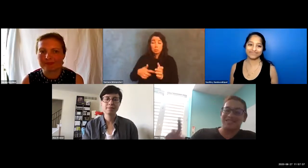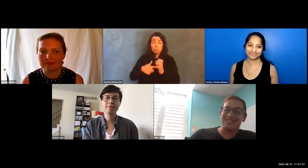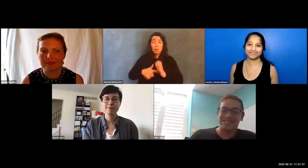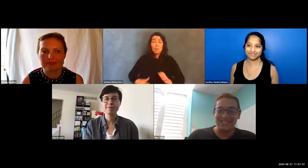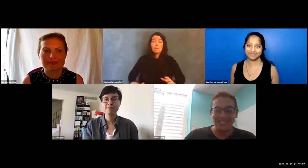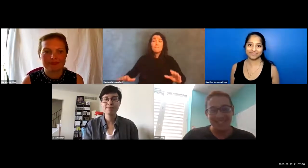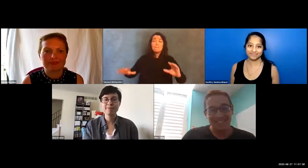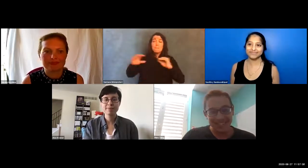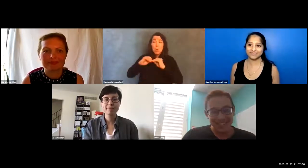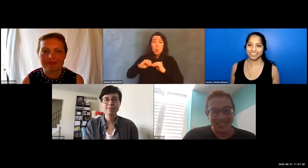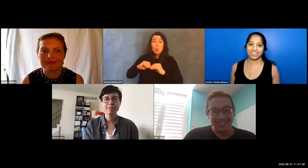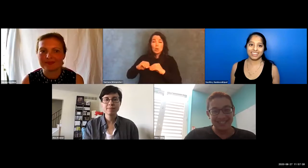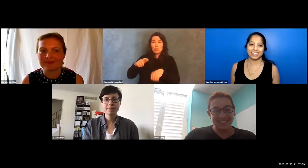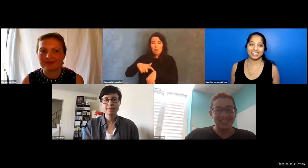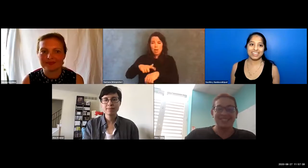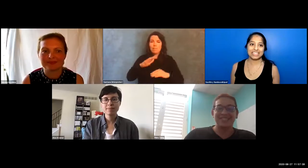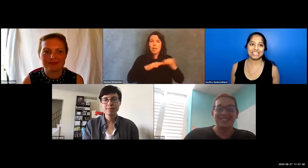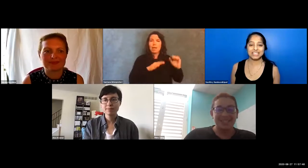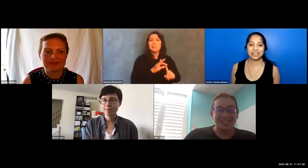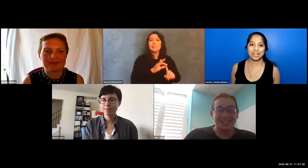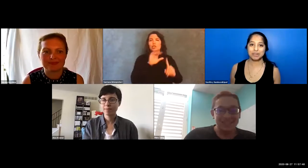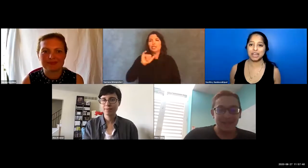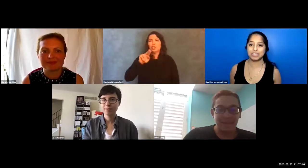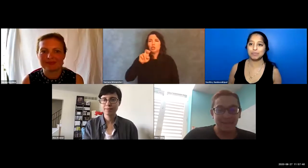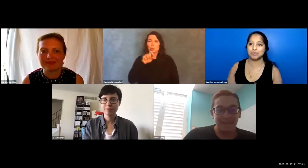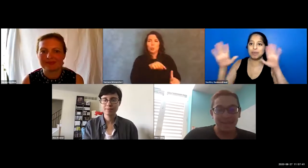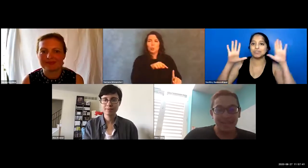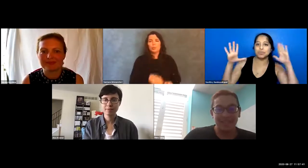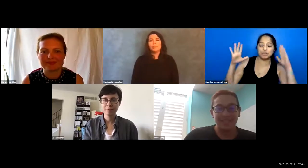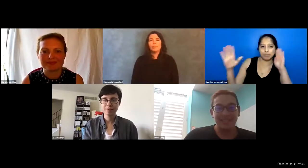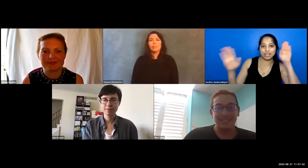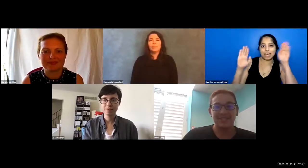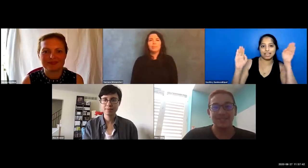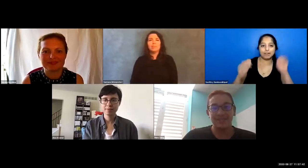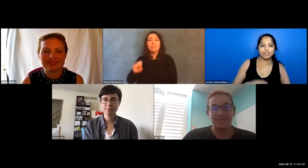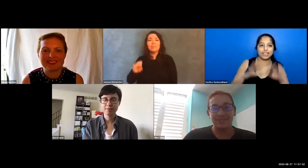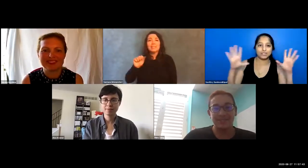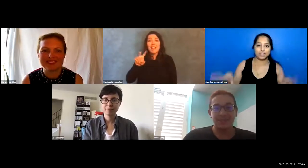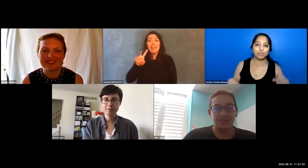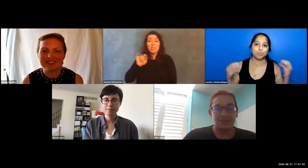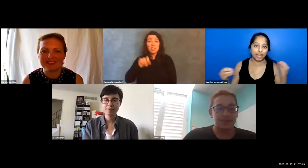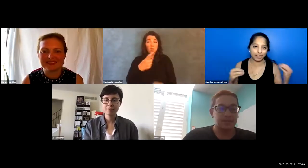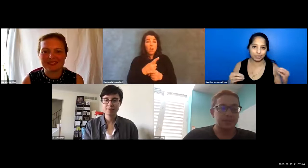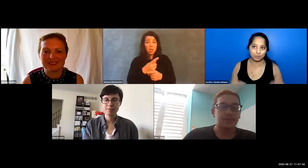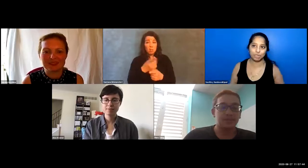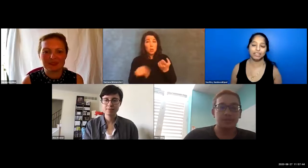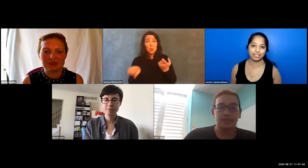Savithry Namboodiripad: Yes, Natalia and I were talking about that during the break a little bit.